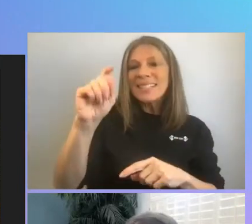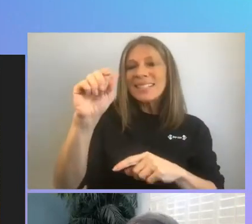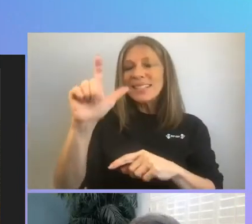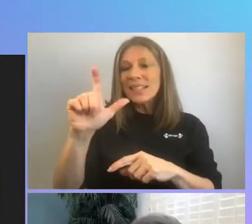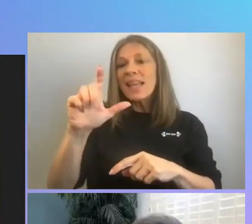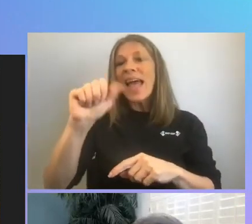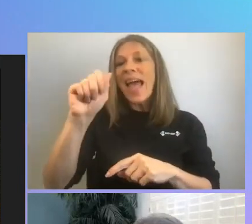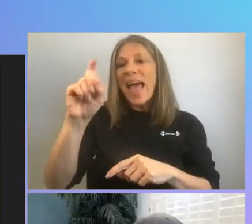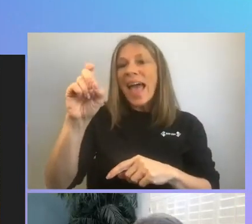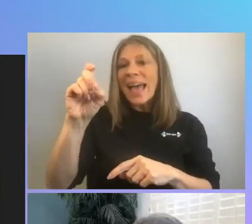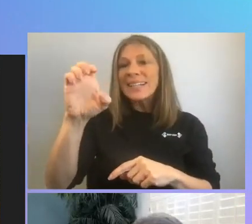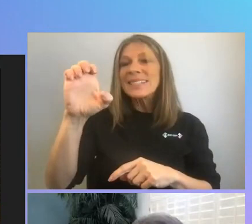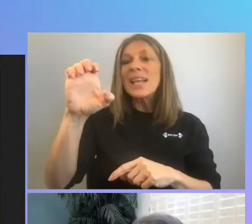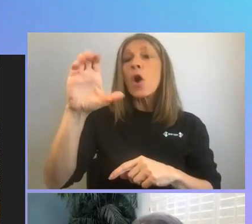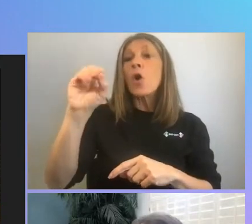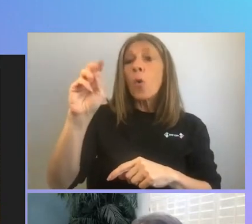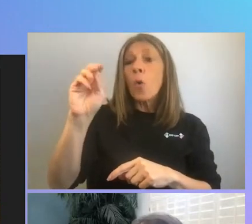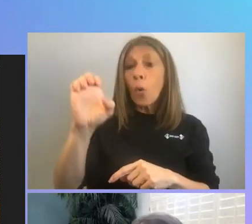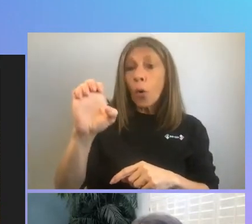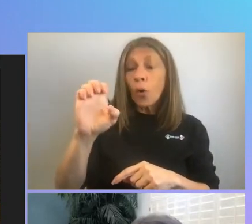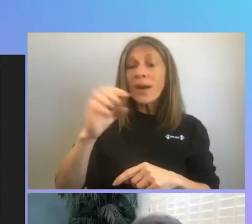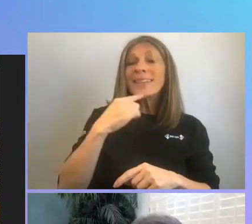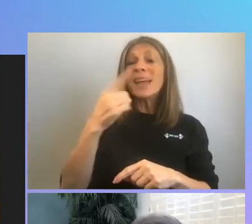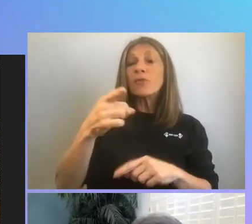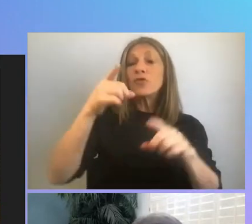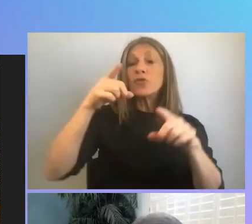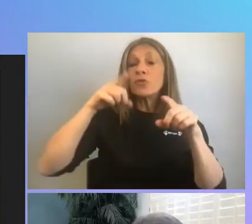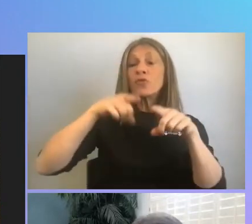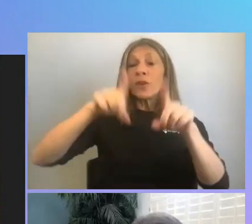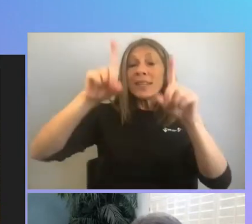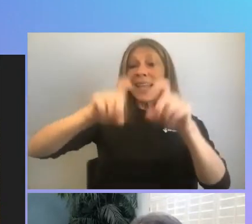intelligent guided testing as the right tool that lets you use